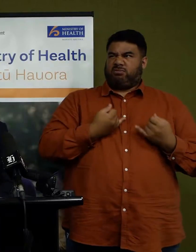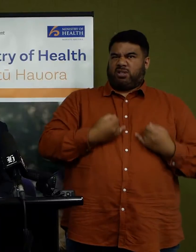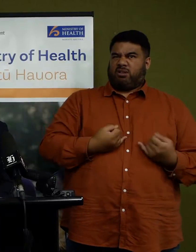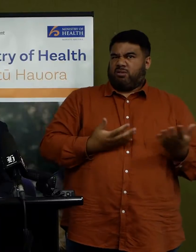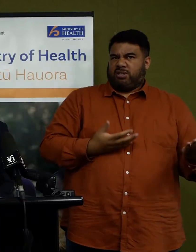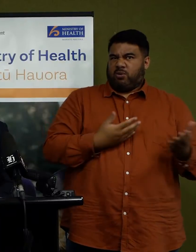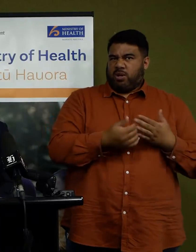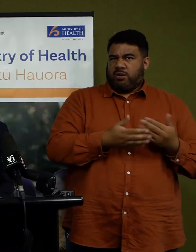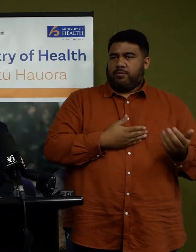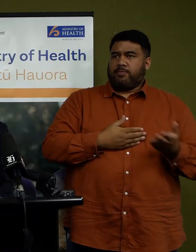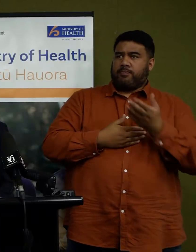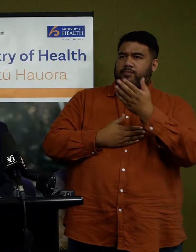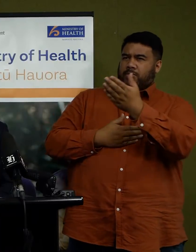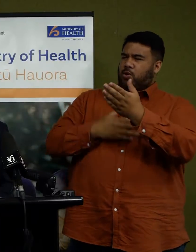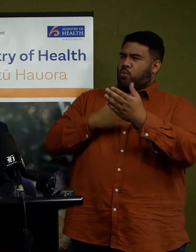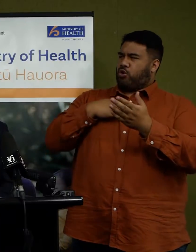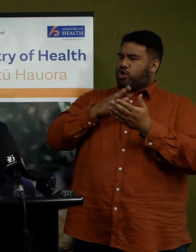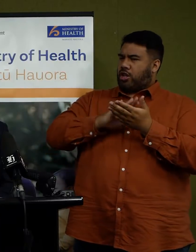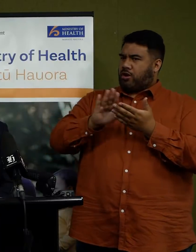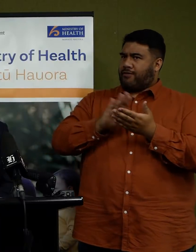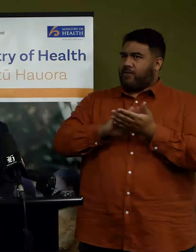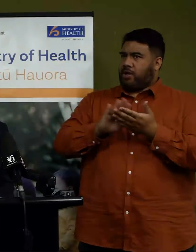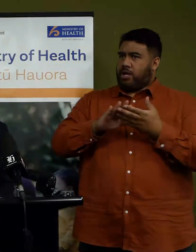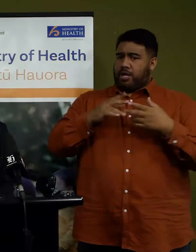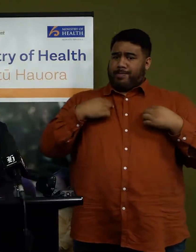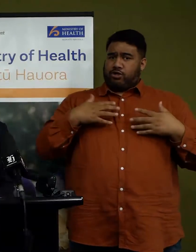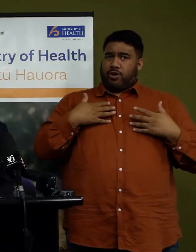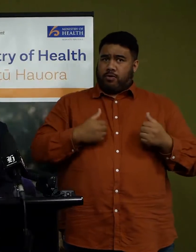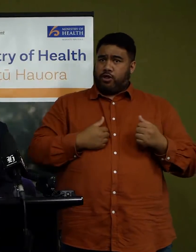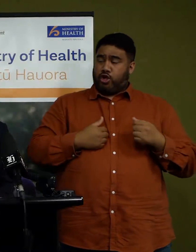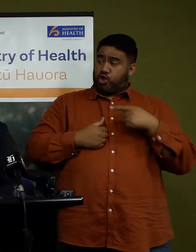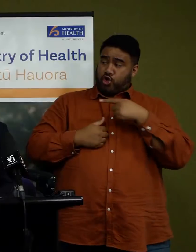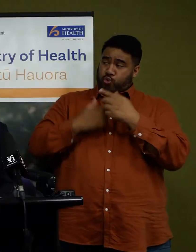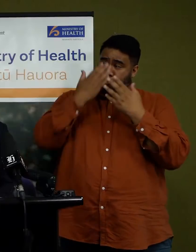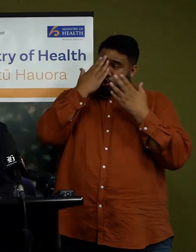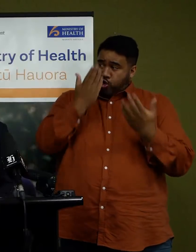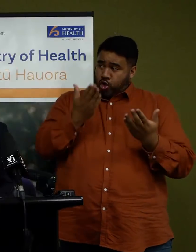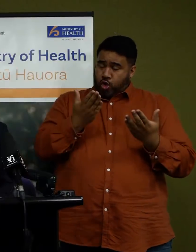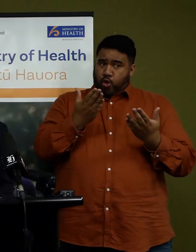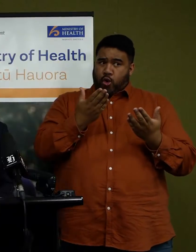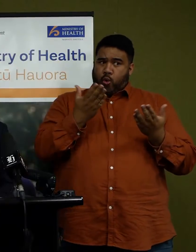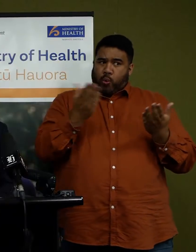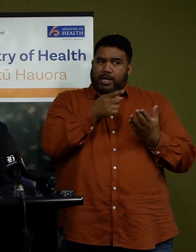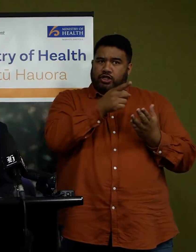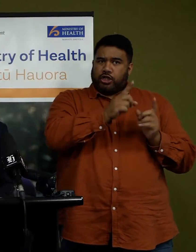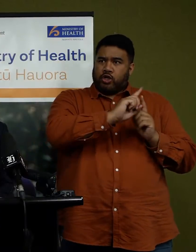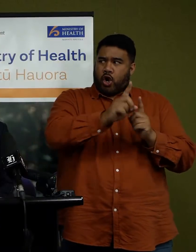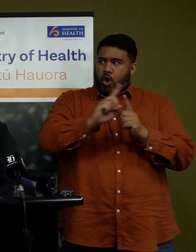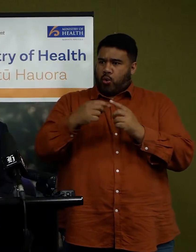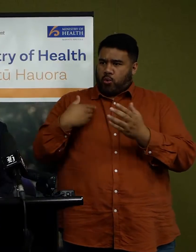So just to clarify, is the Ministry of Health not aware where else this woman has been other than those domestic flights and those